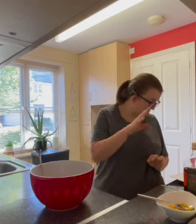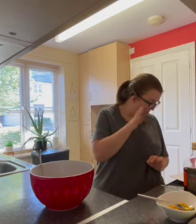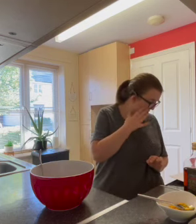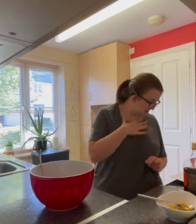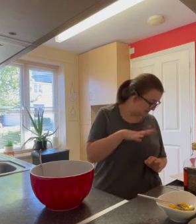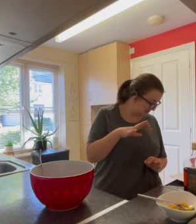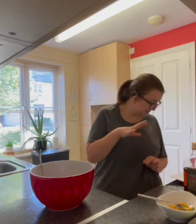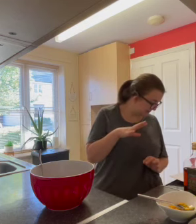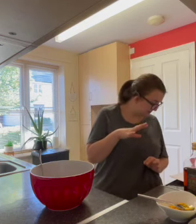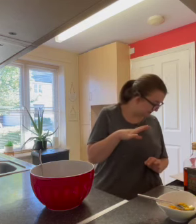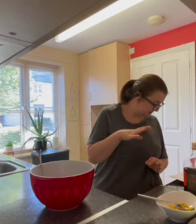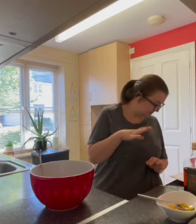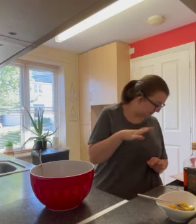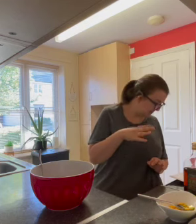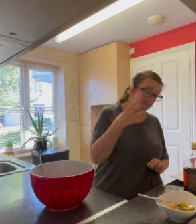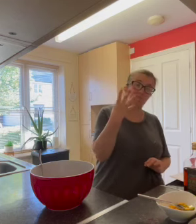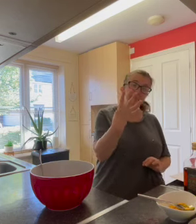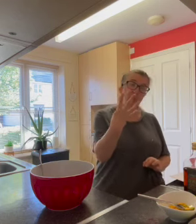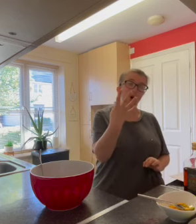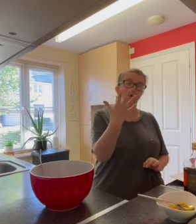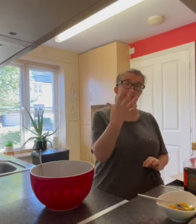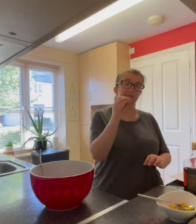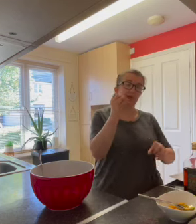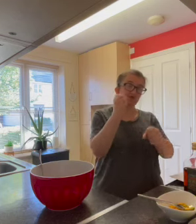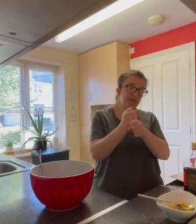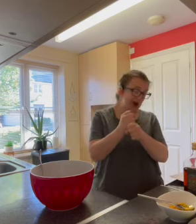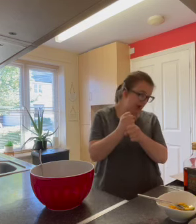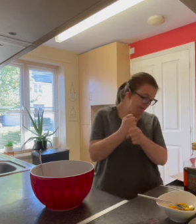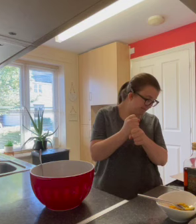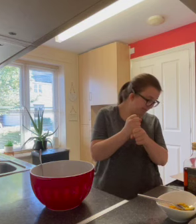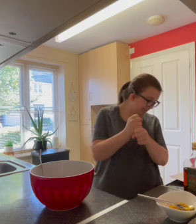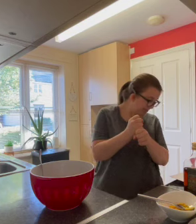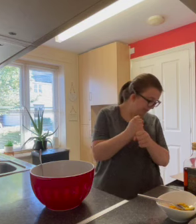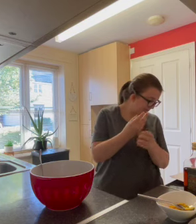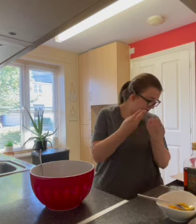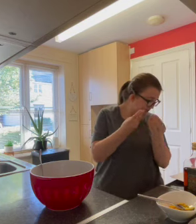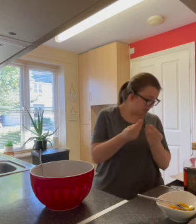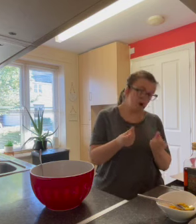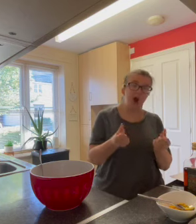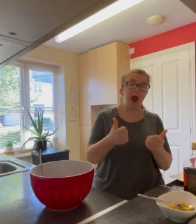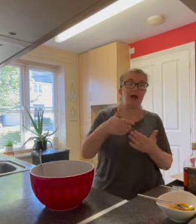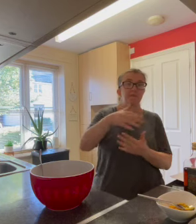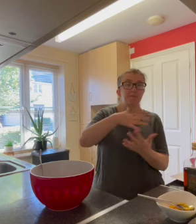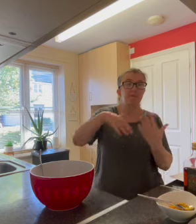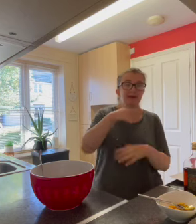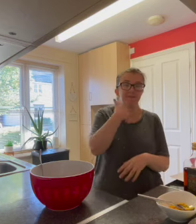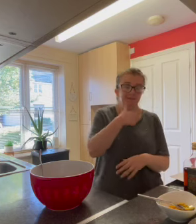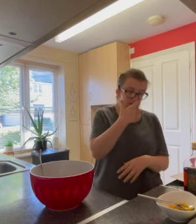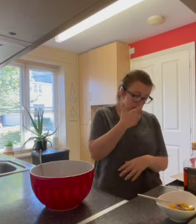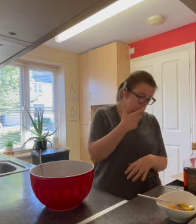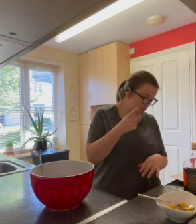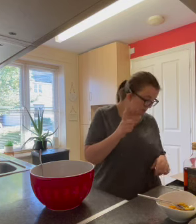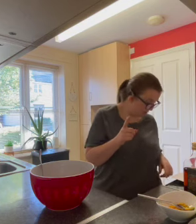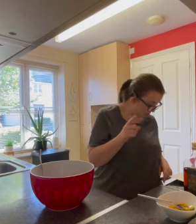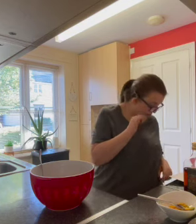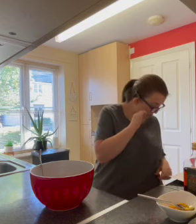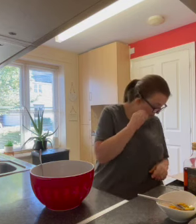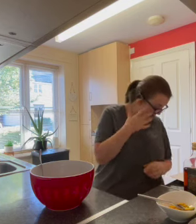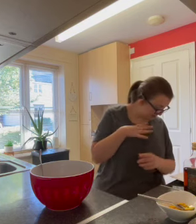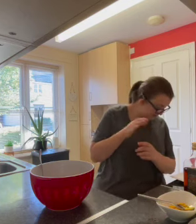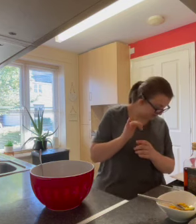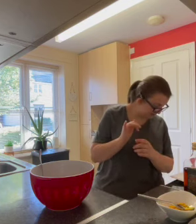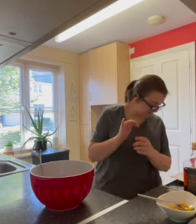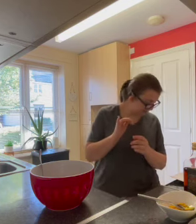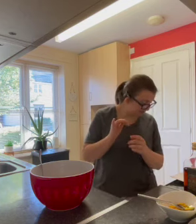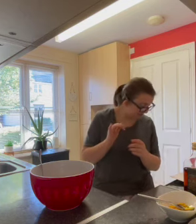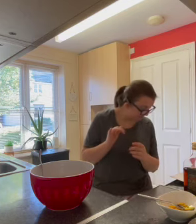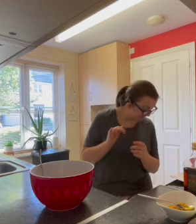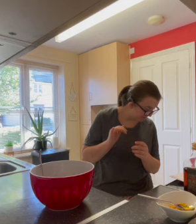You will need 450g each of mixed dried fruit which is,